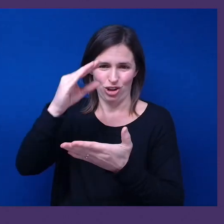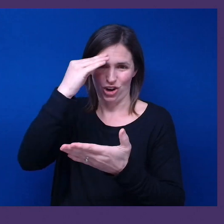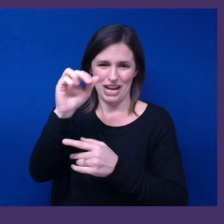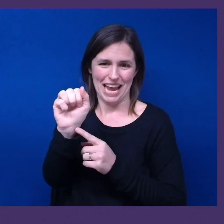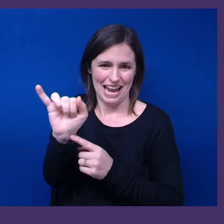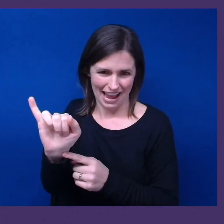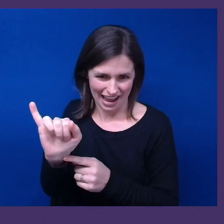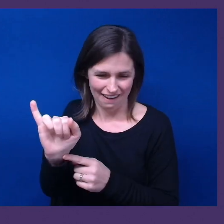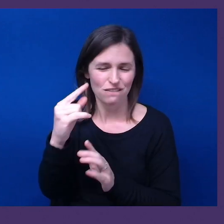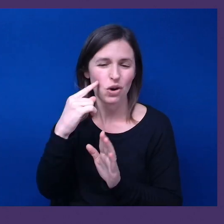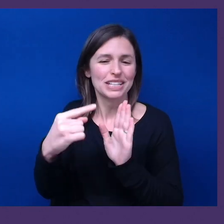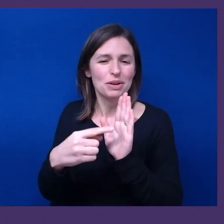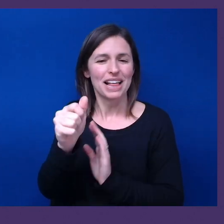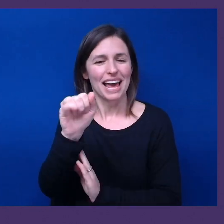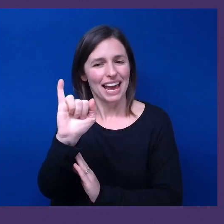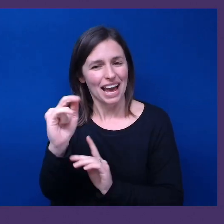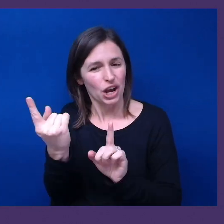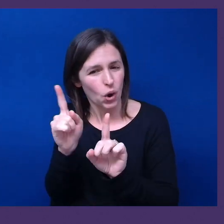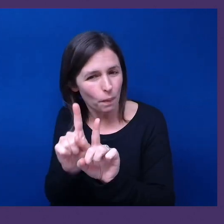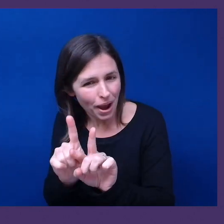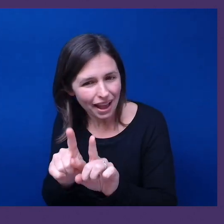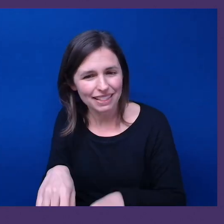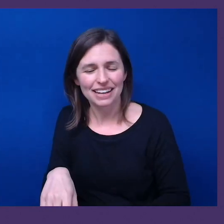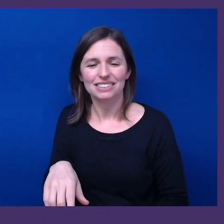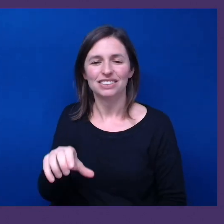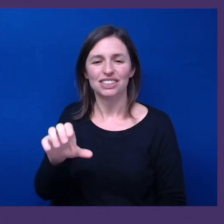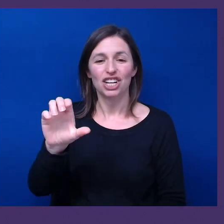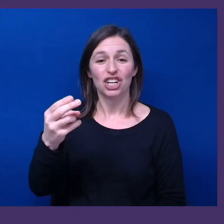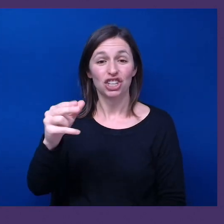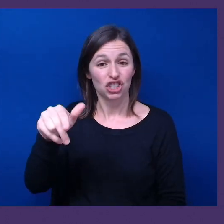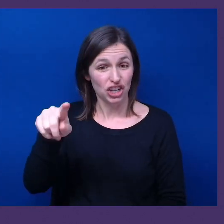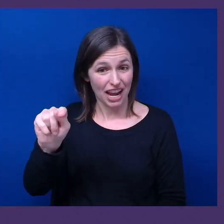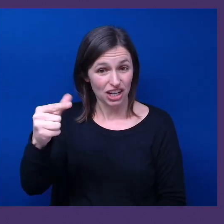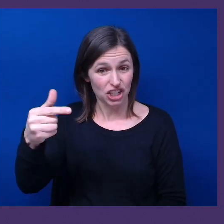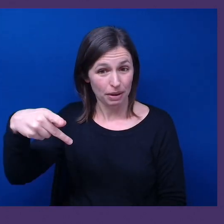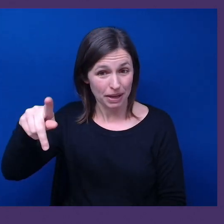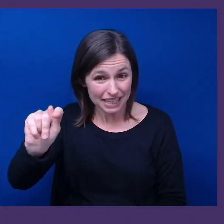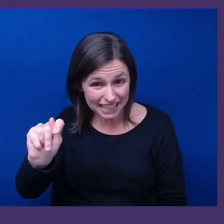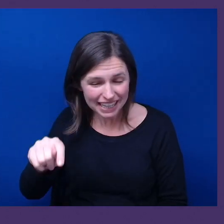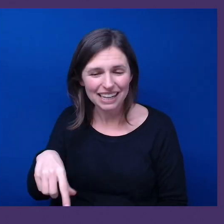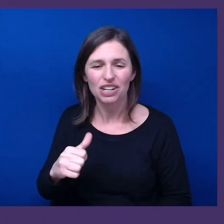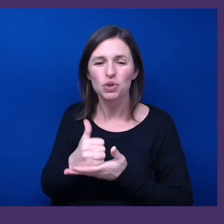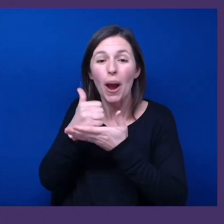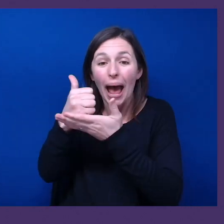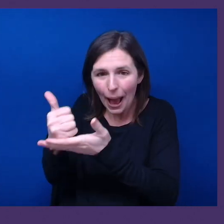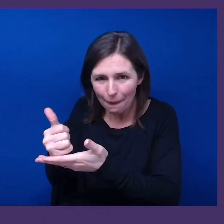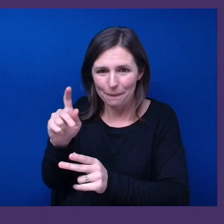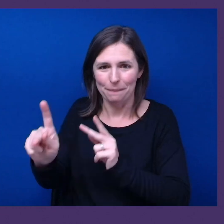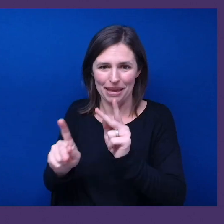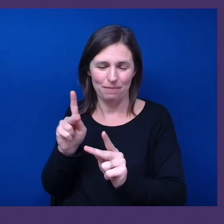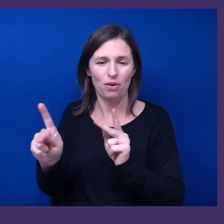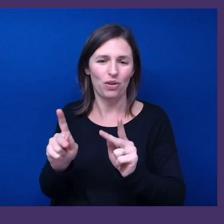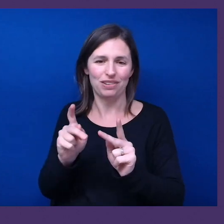and boosting productivity and employability. These courses are bite-sized, they're self-paced,